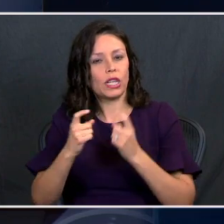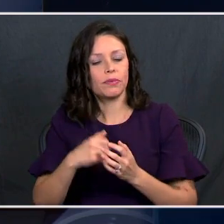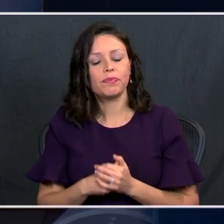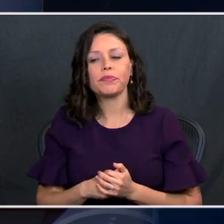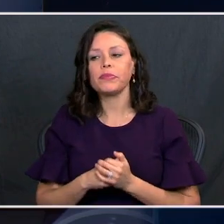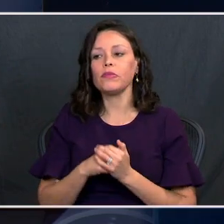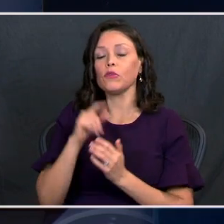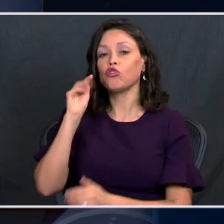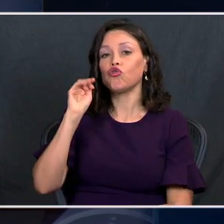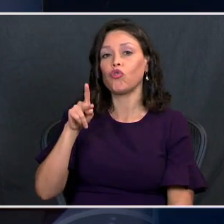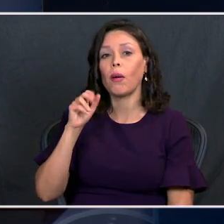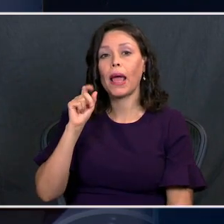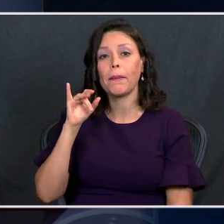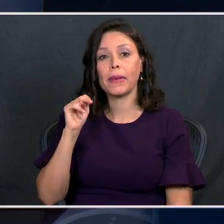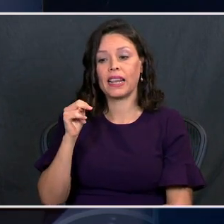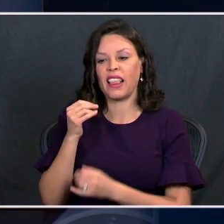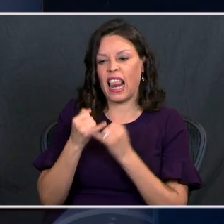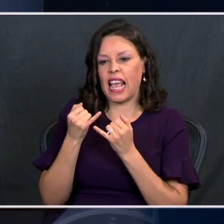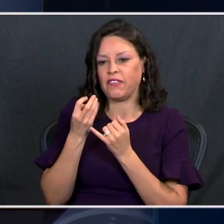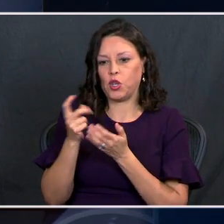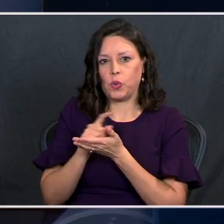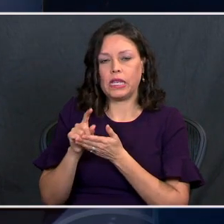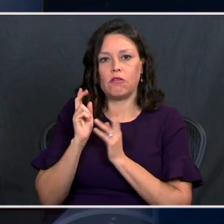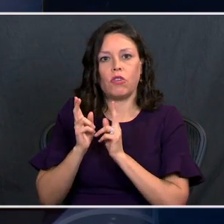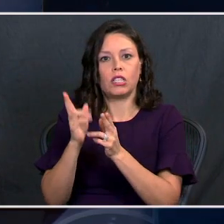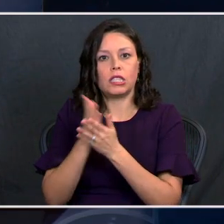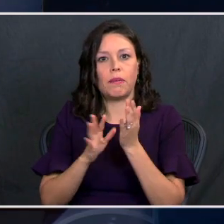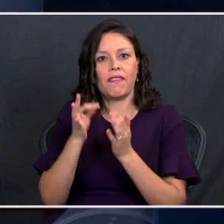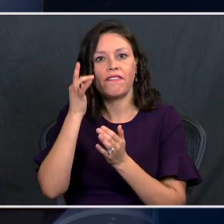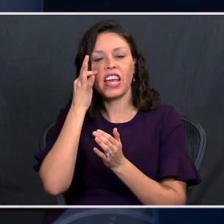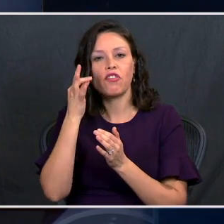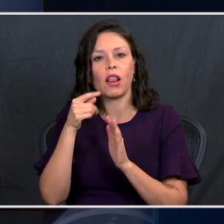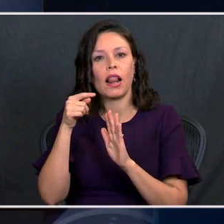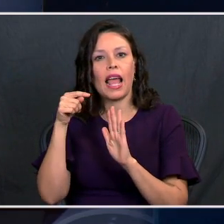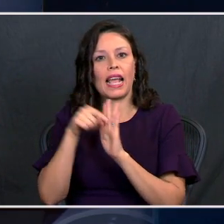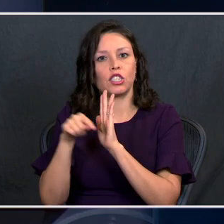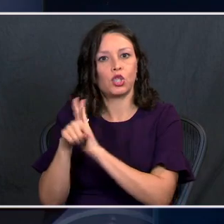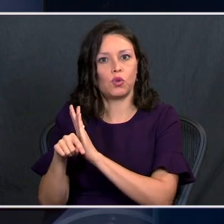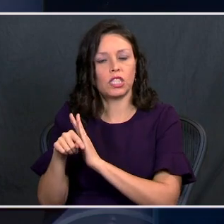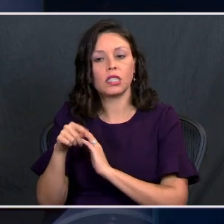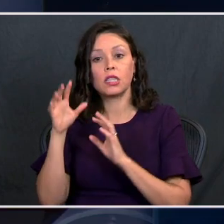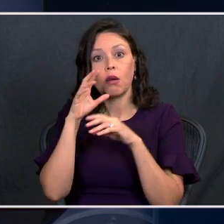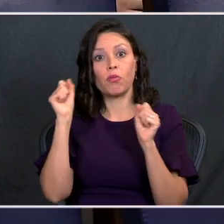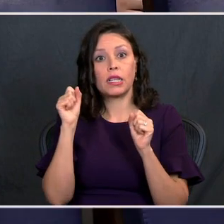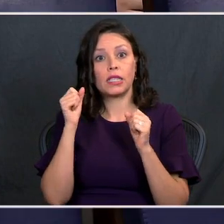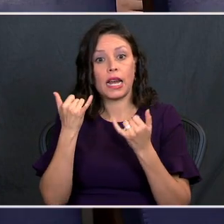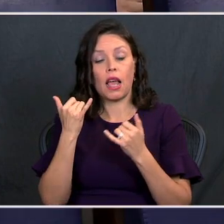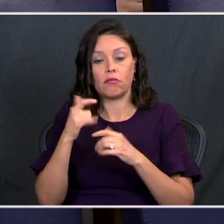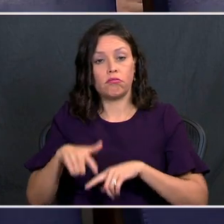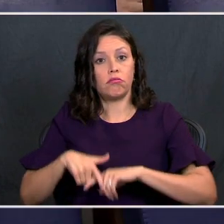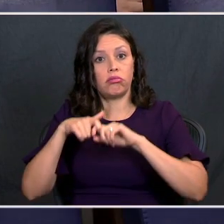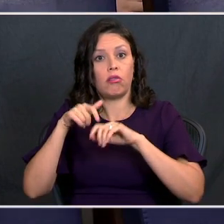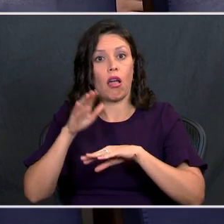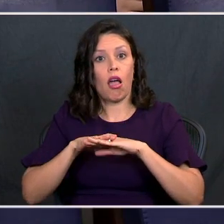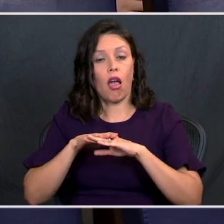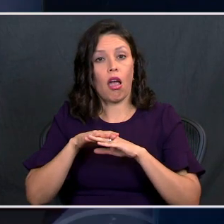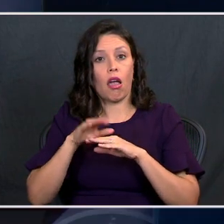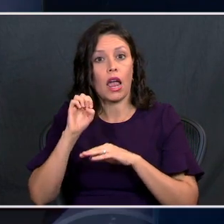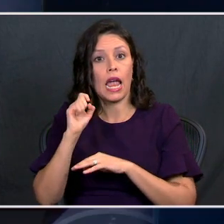in its final weeks, rushed through a number of federal executions. Has the President directed a moratorium on capital punishment? And does he plan to?